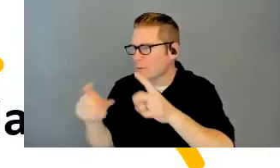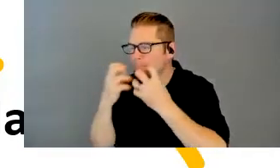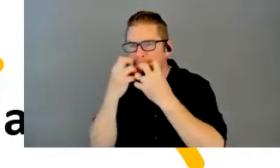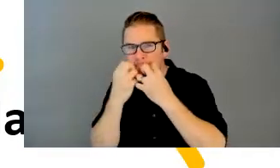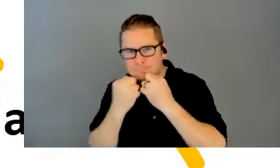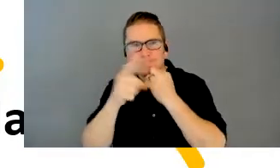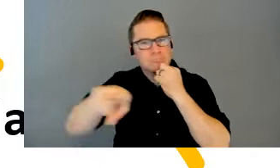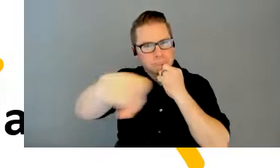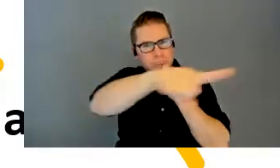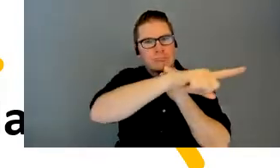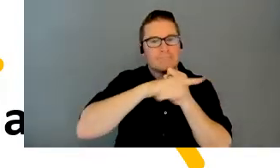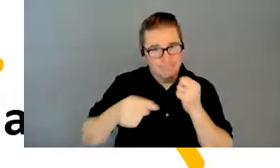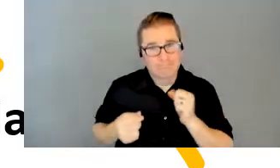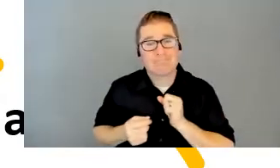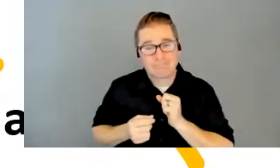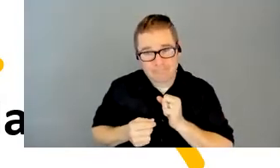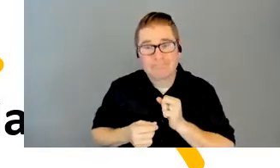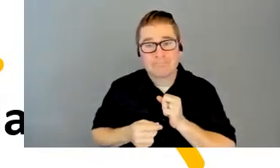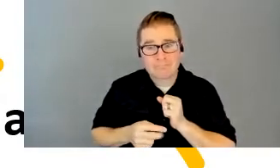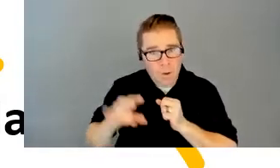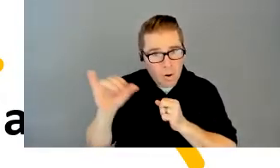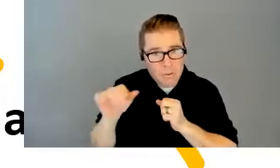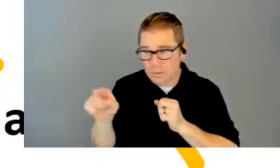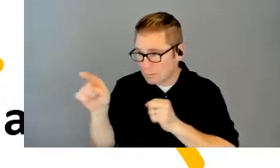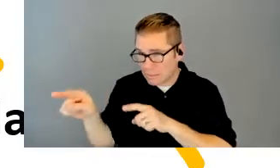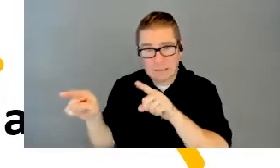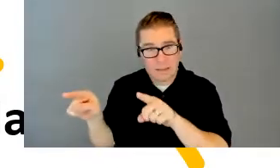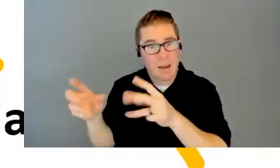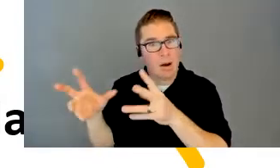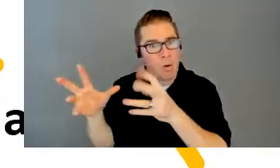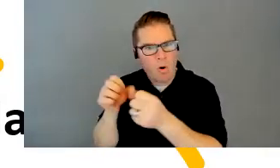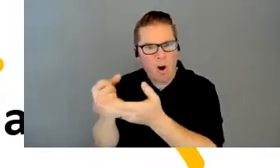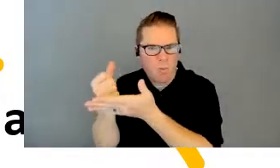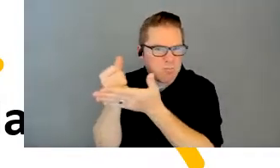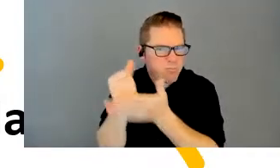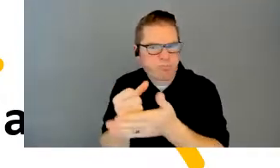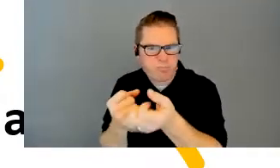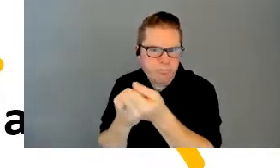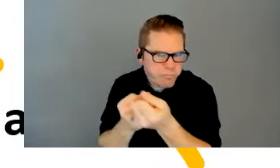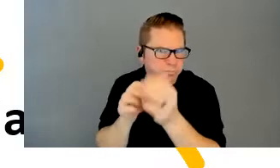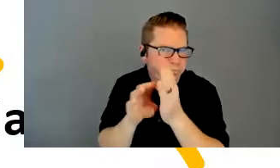they want to work with faculty and create a community of learners. Here at Fresno City College.